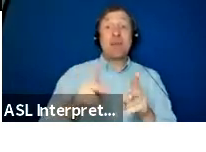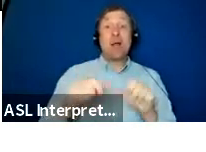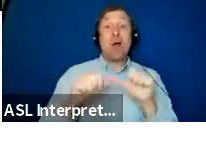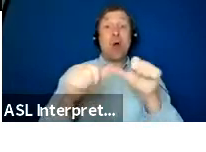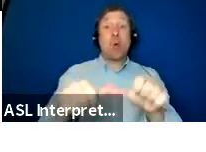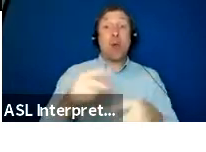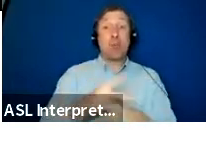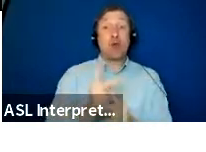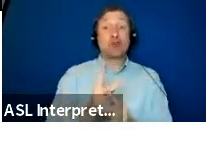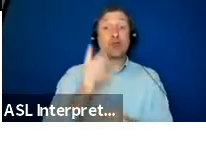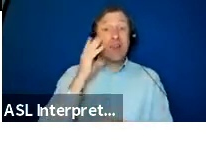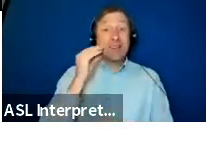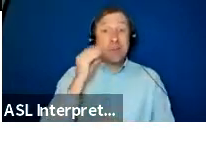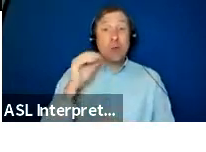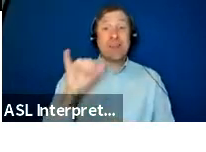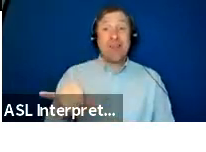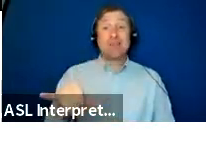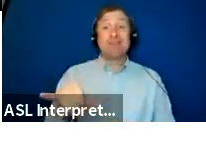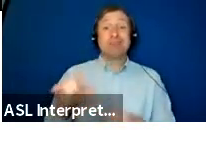will experience that testing protocol.